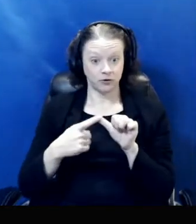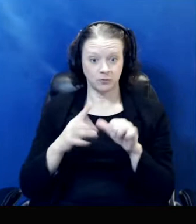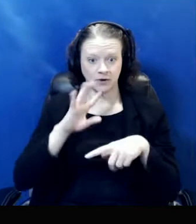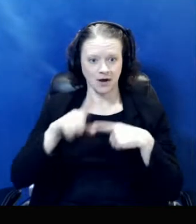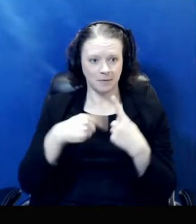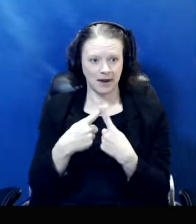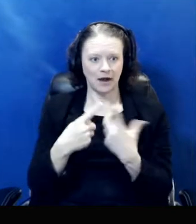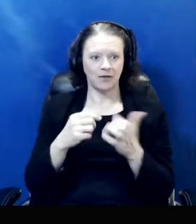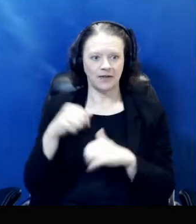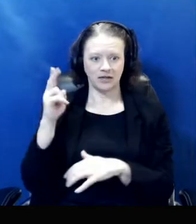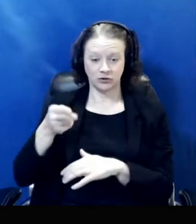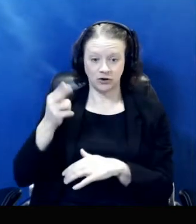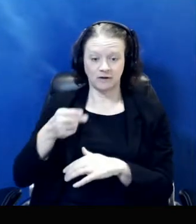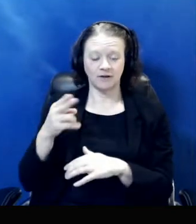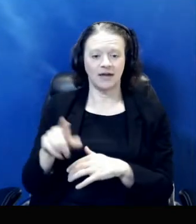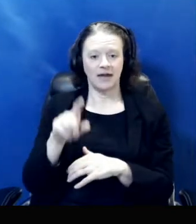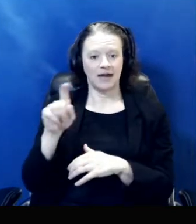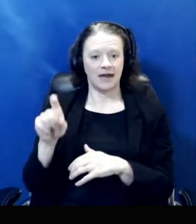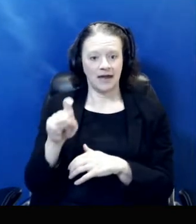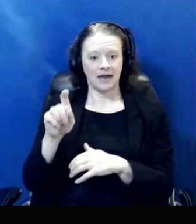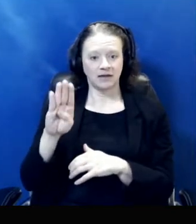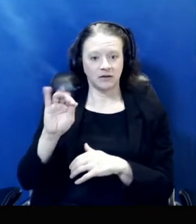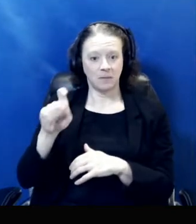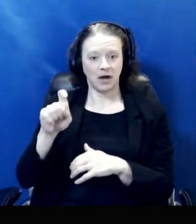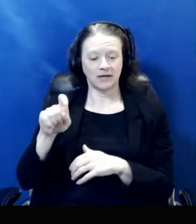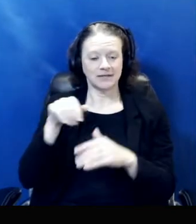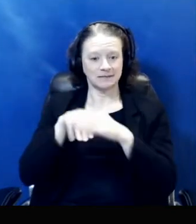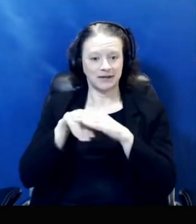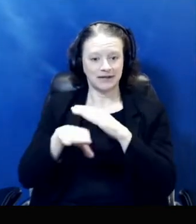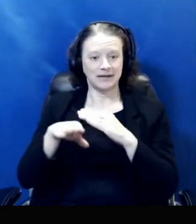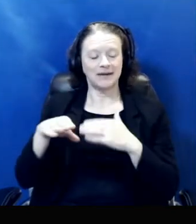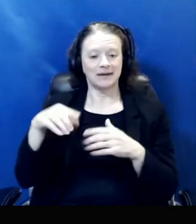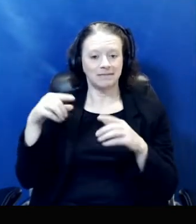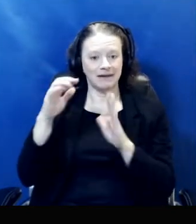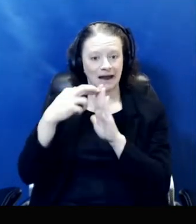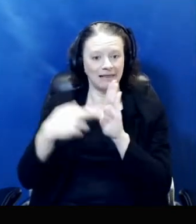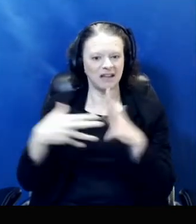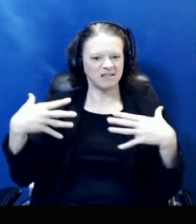Xbox Accessibility Guidelines, or, as you'll frequently hear us call them, the XAGs. We'll